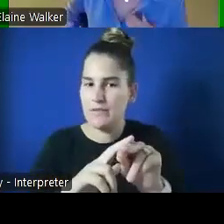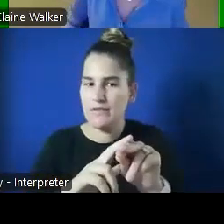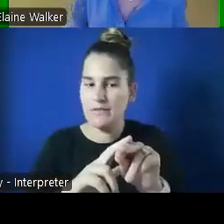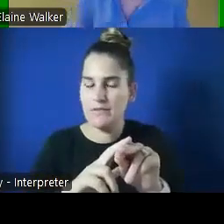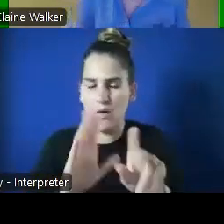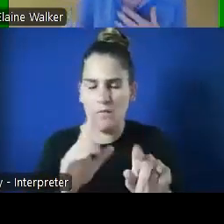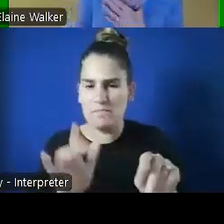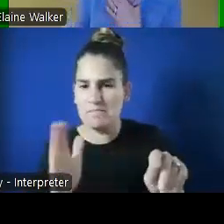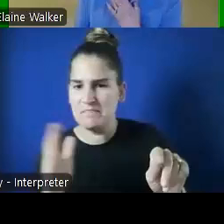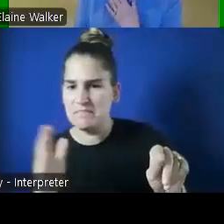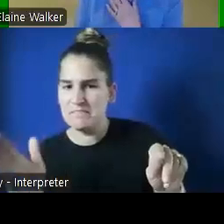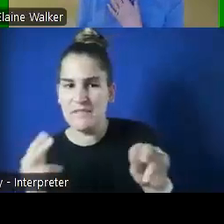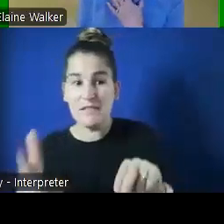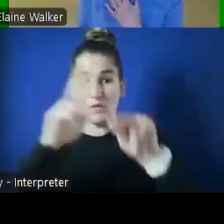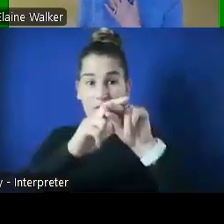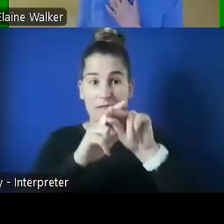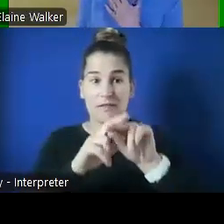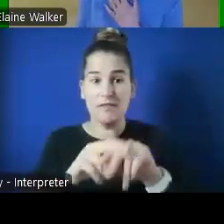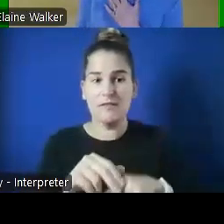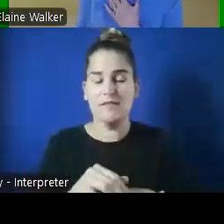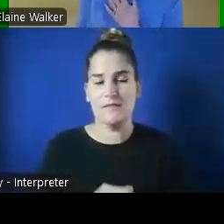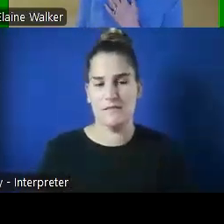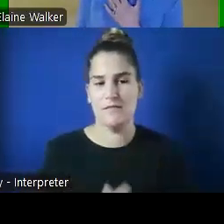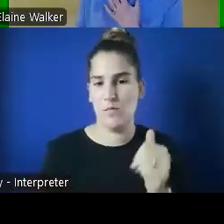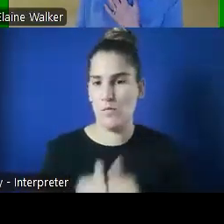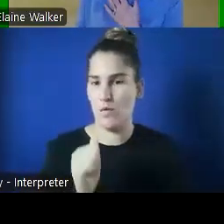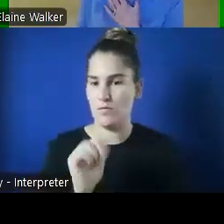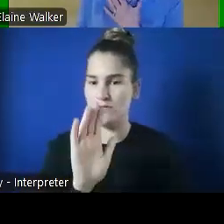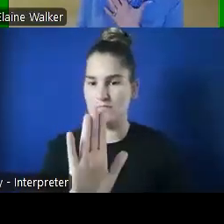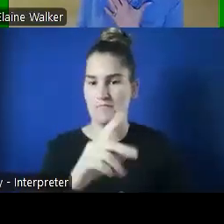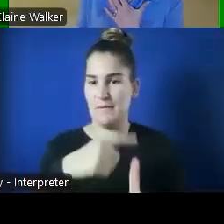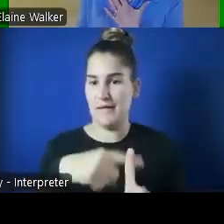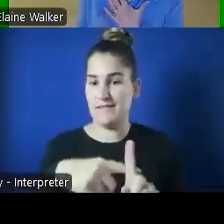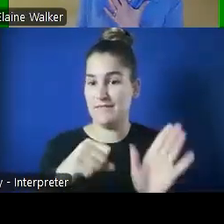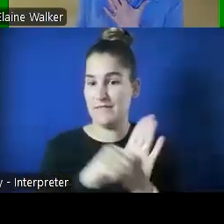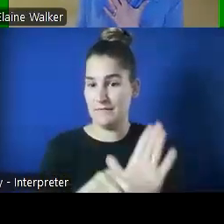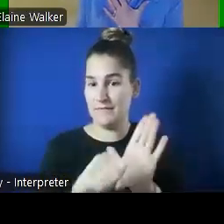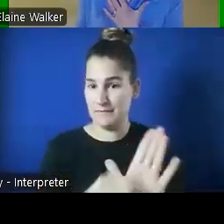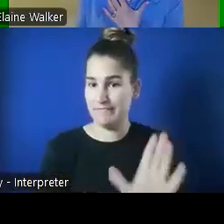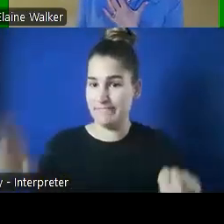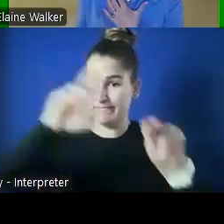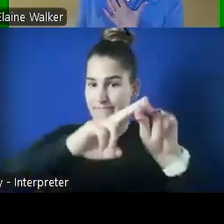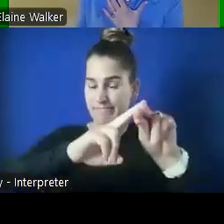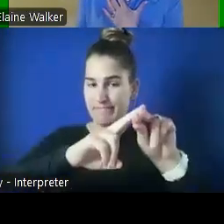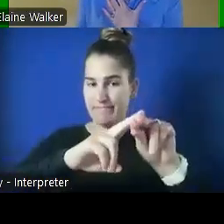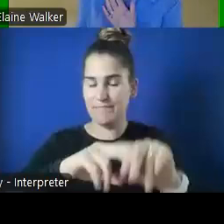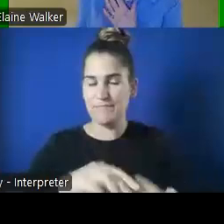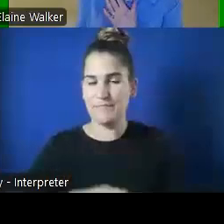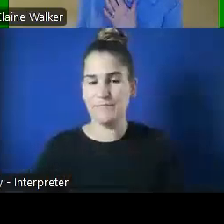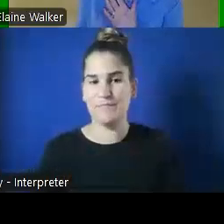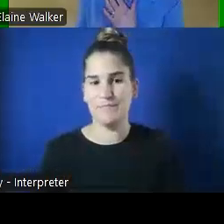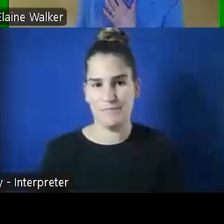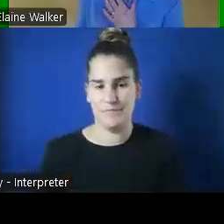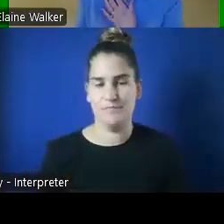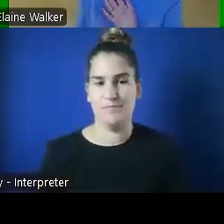on to here an increase in most of the positive symptoms tapped by the structural structured